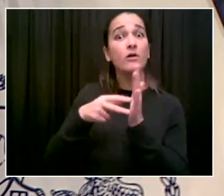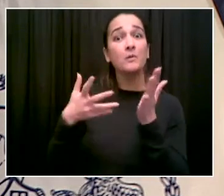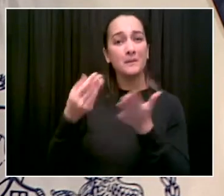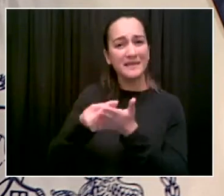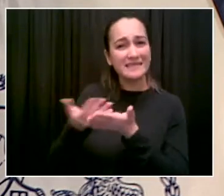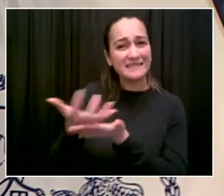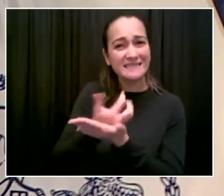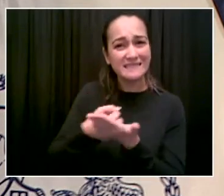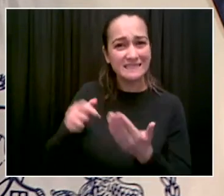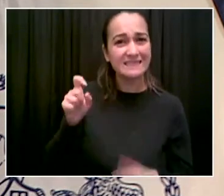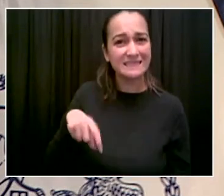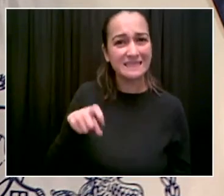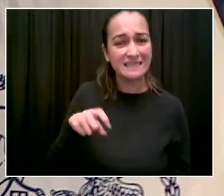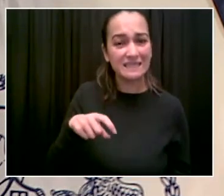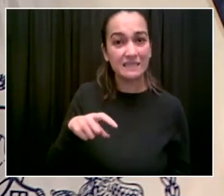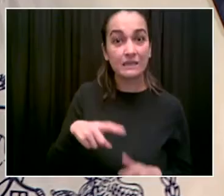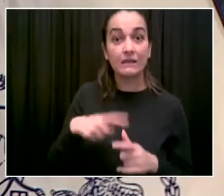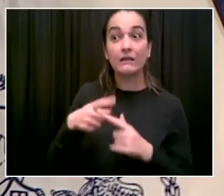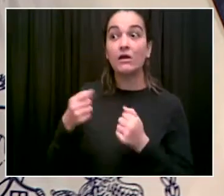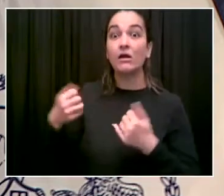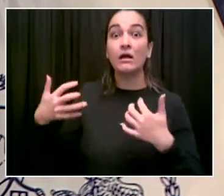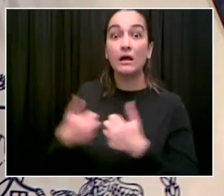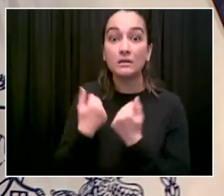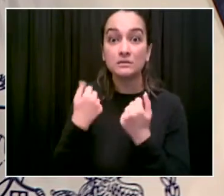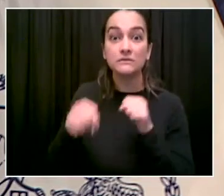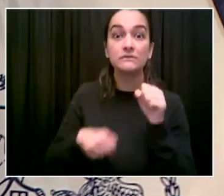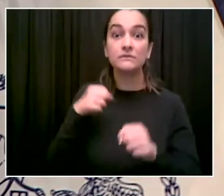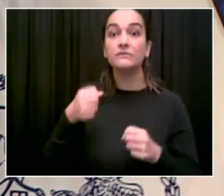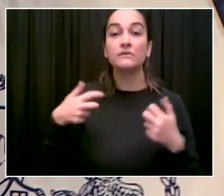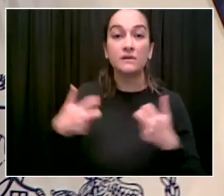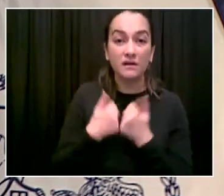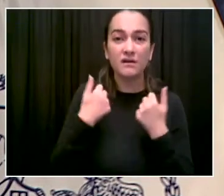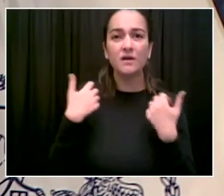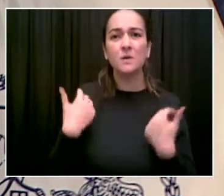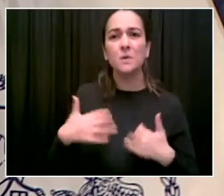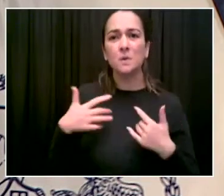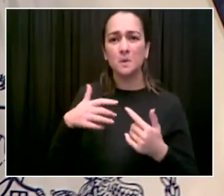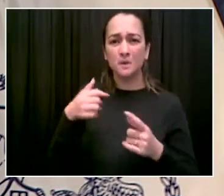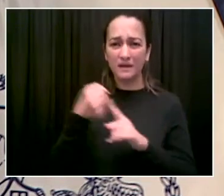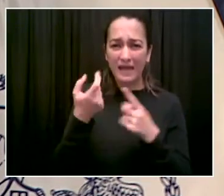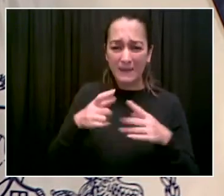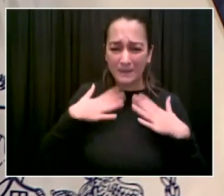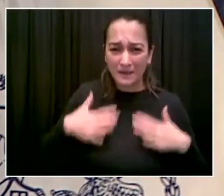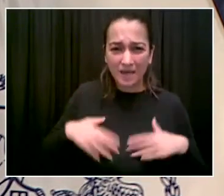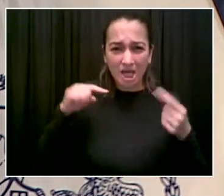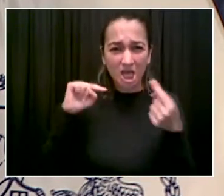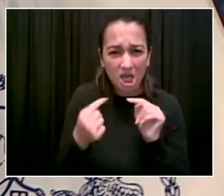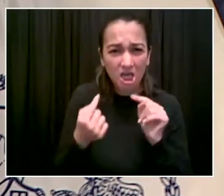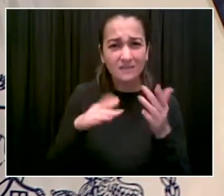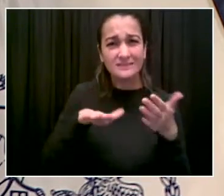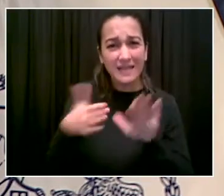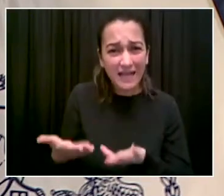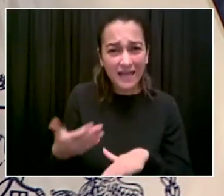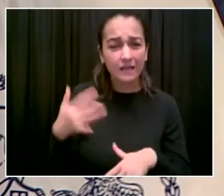PERSON TRYING TO MAKE A LIVING IS KILLED IN A CRASH